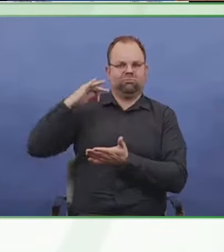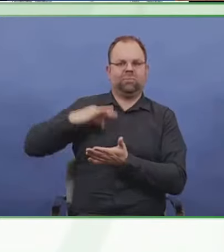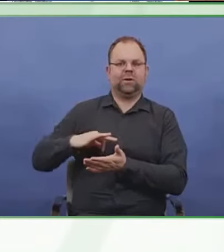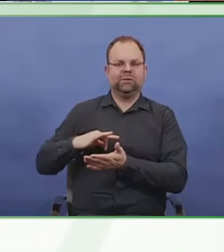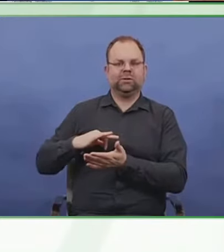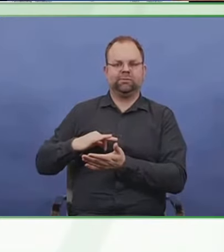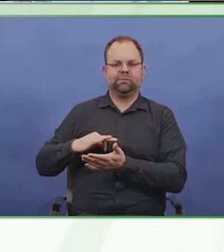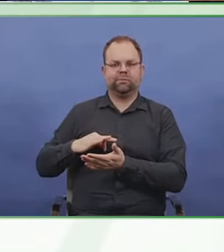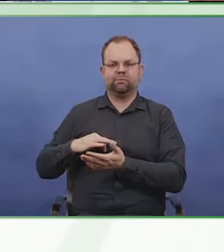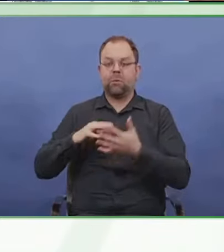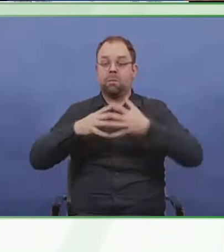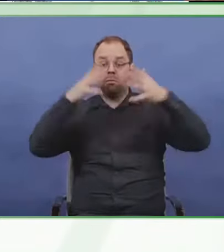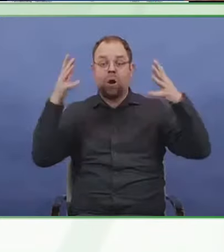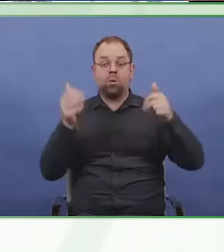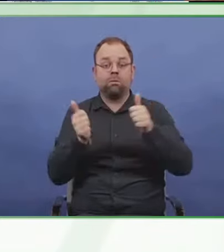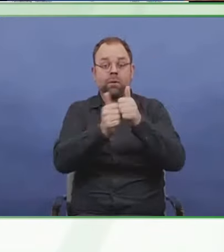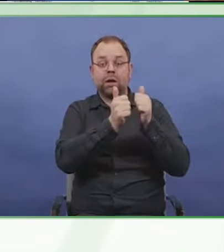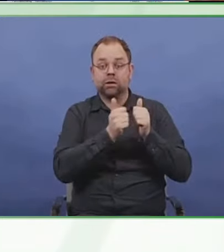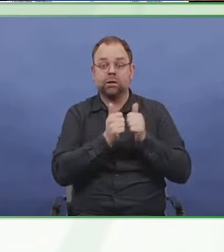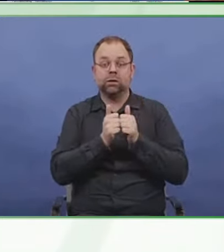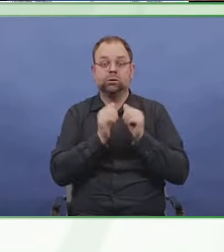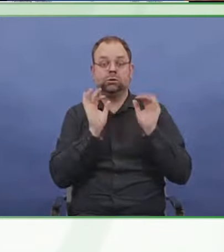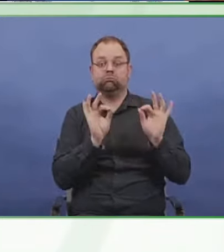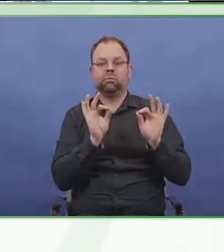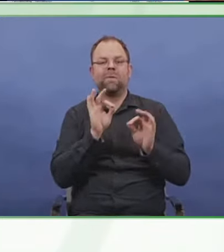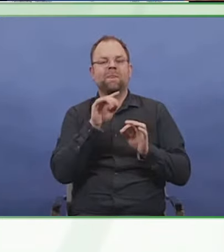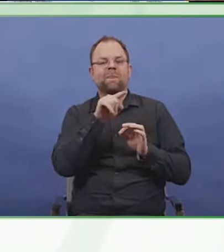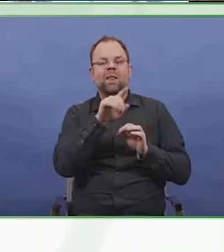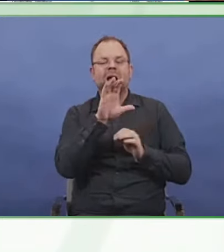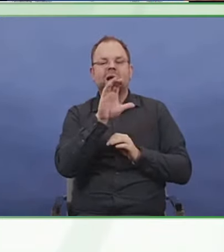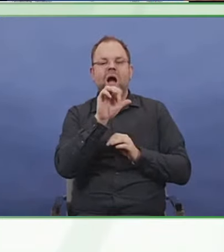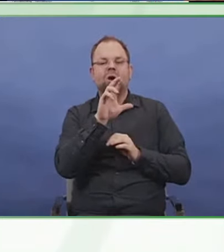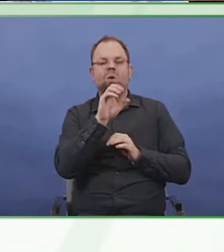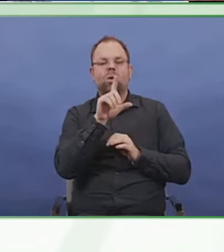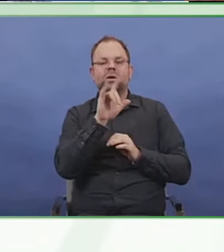And I asked, what you mean?